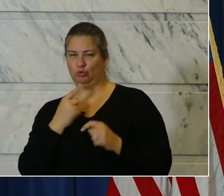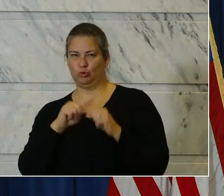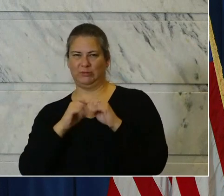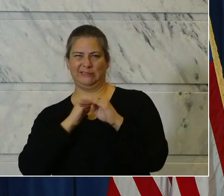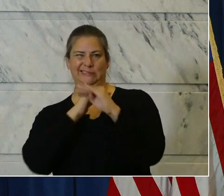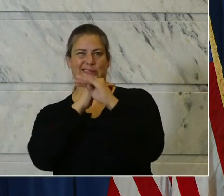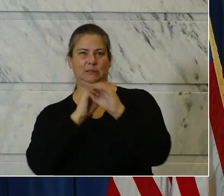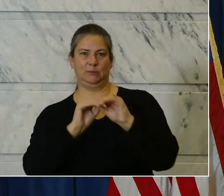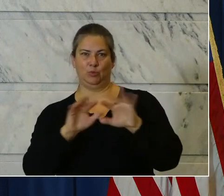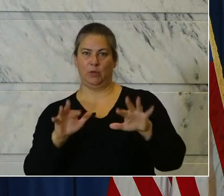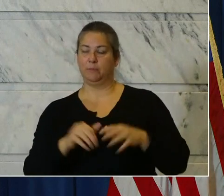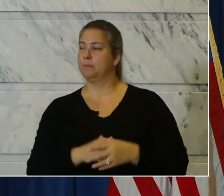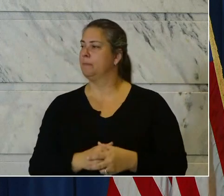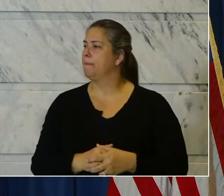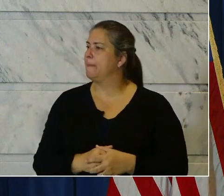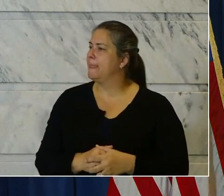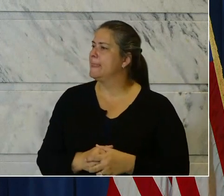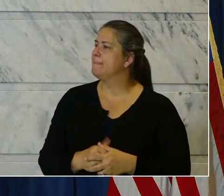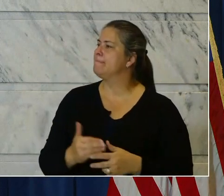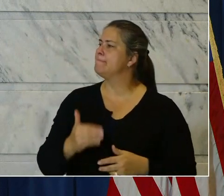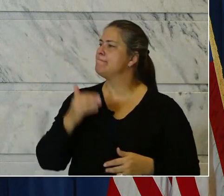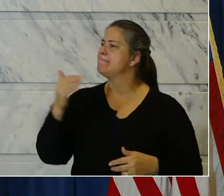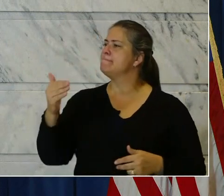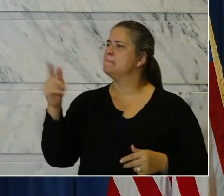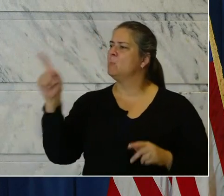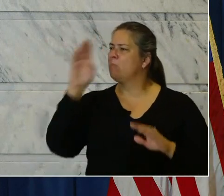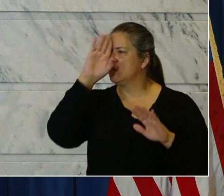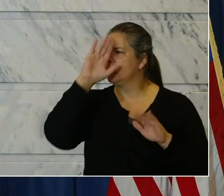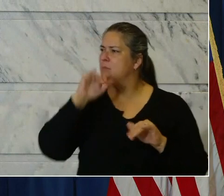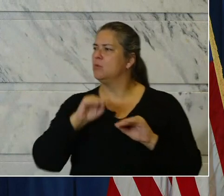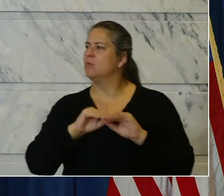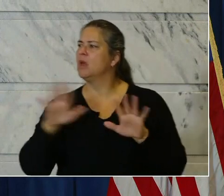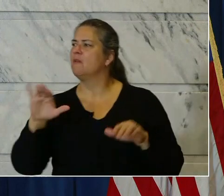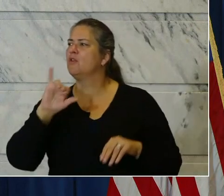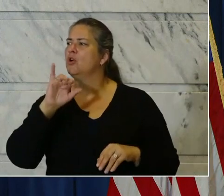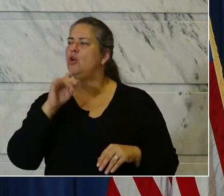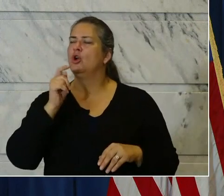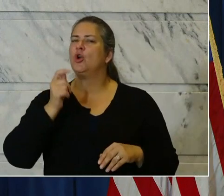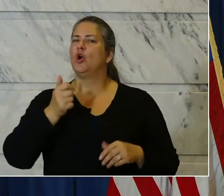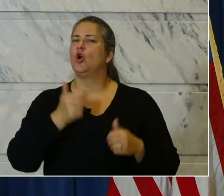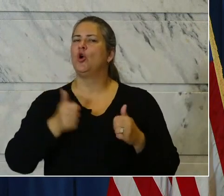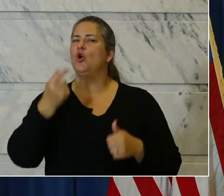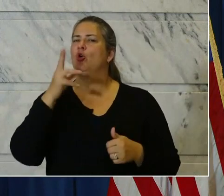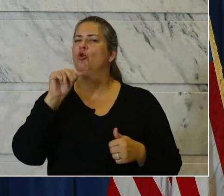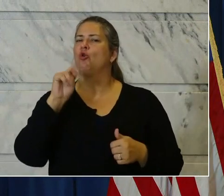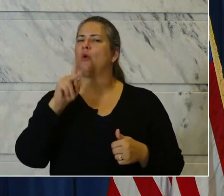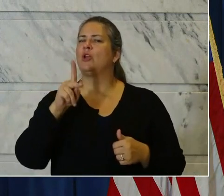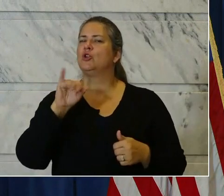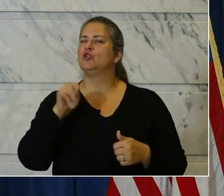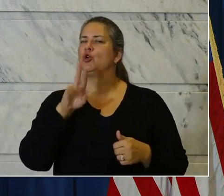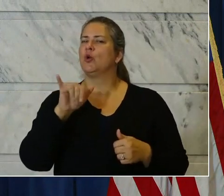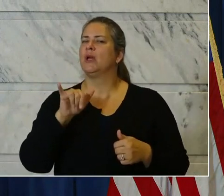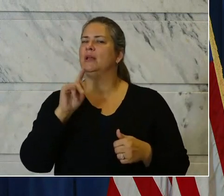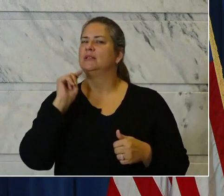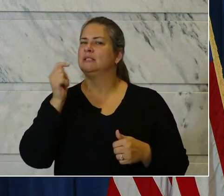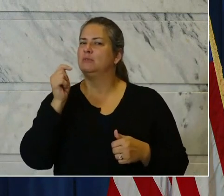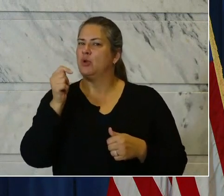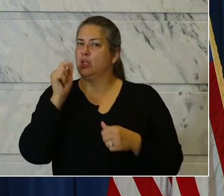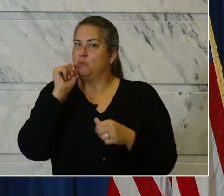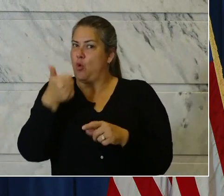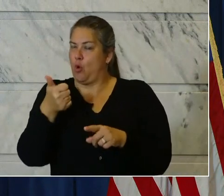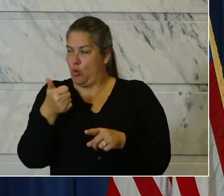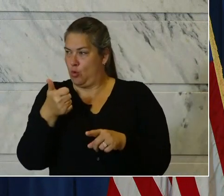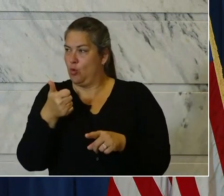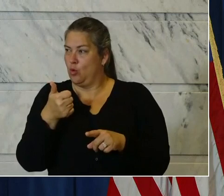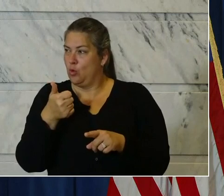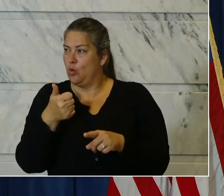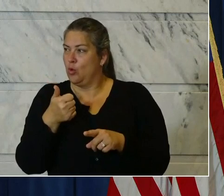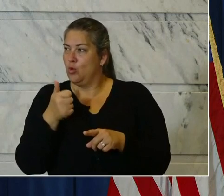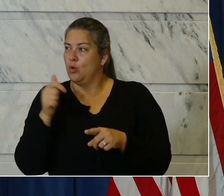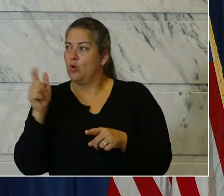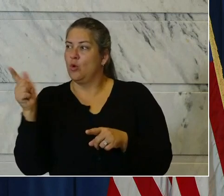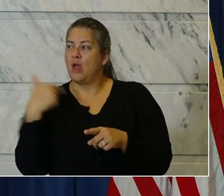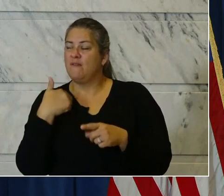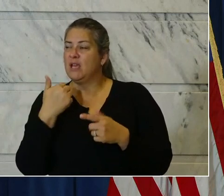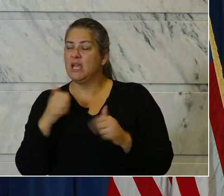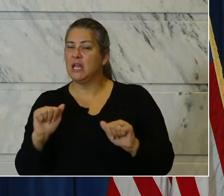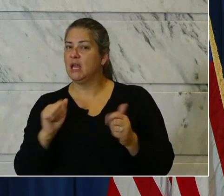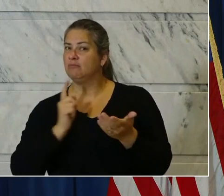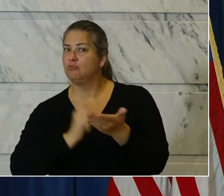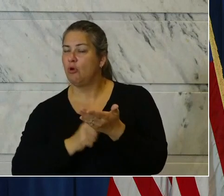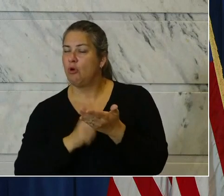THAT THAT WE'VE. TAKEN TO HELP